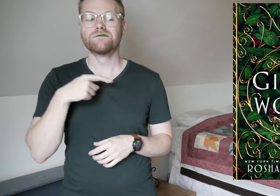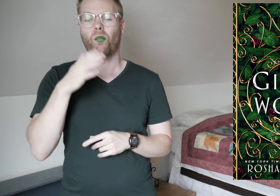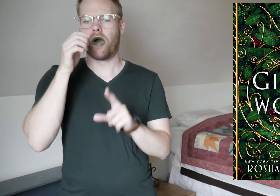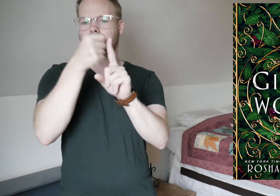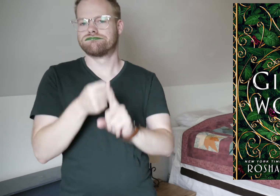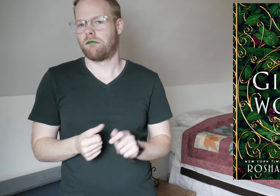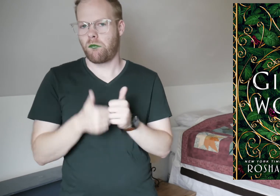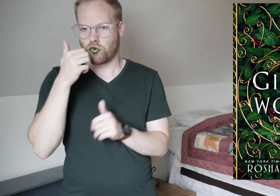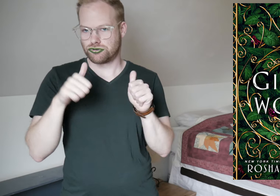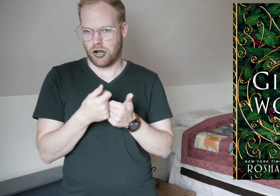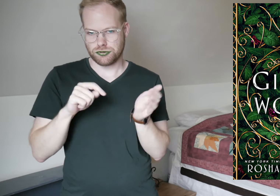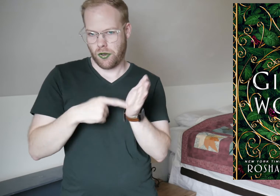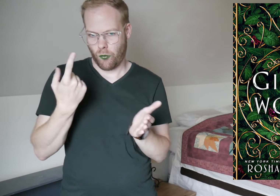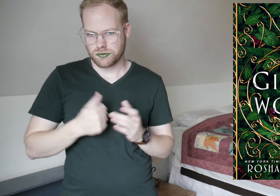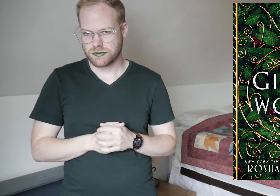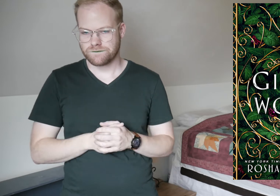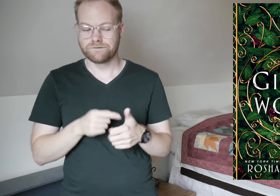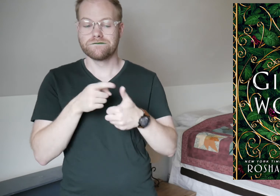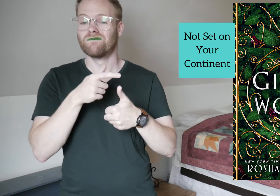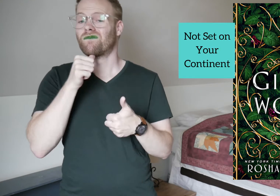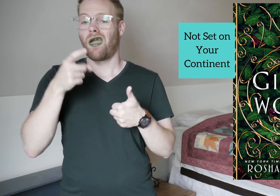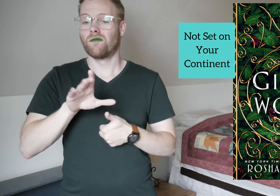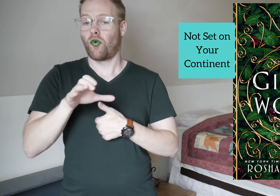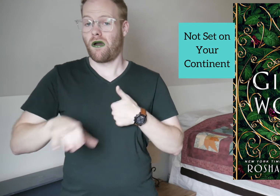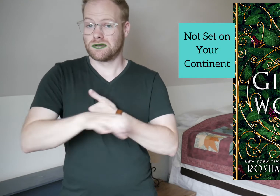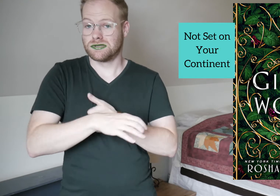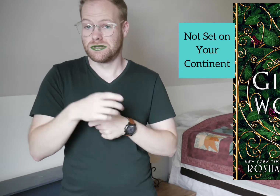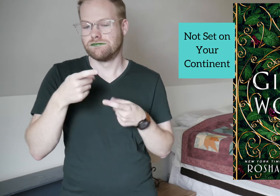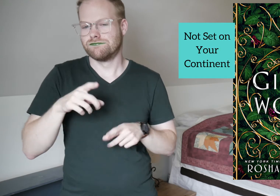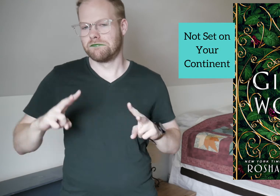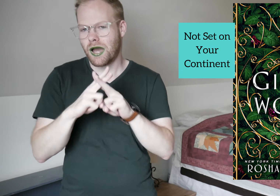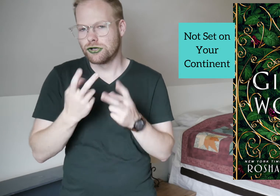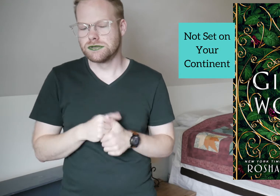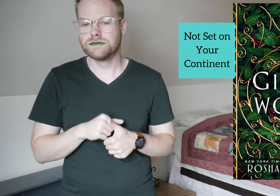This will hit the most challenges at once: Not Set on Your Continent, set in Paris;